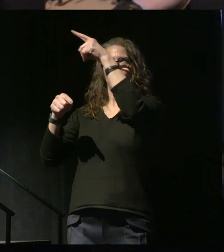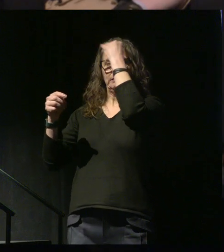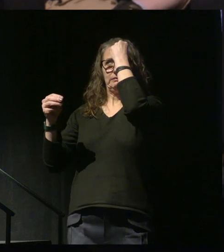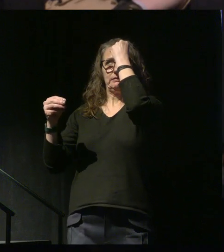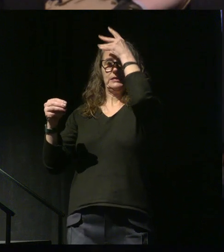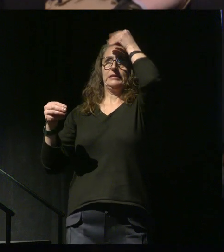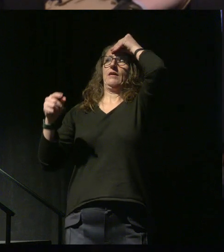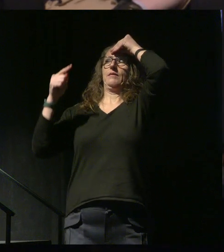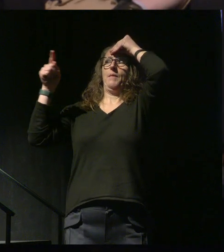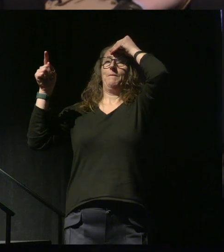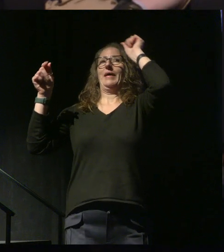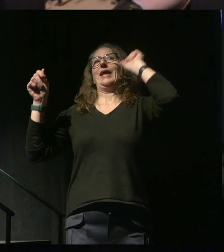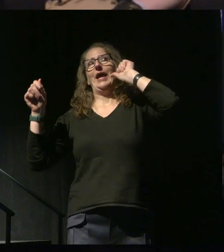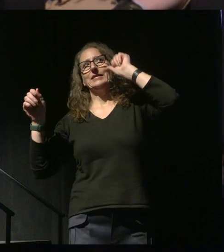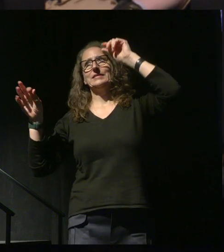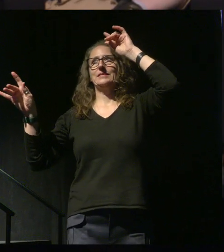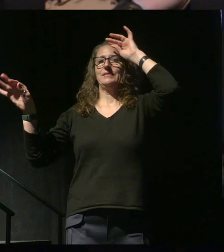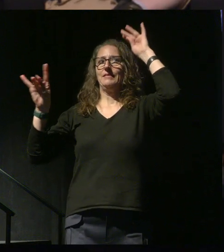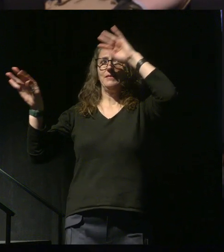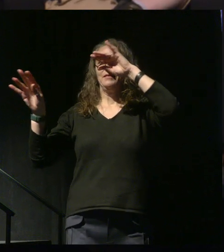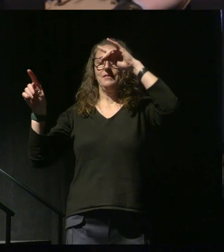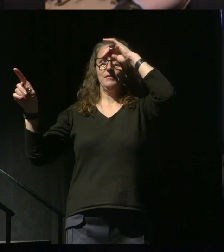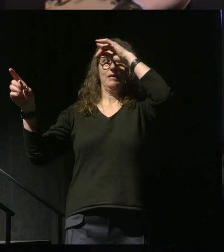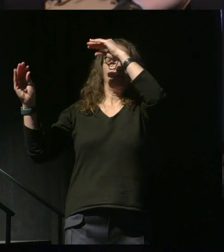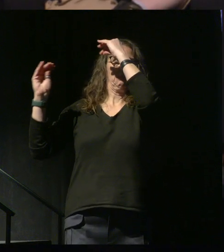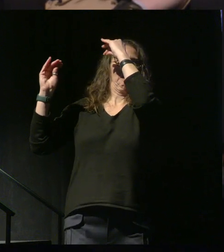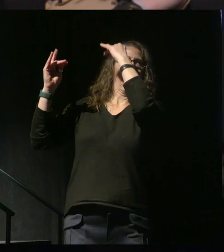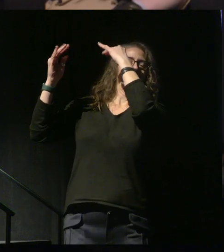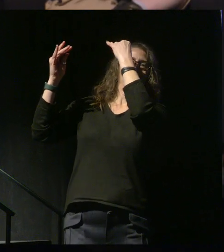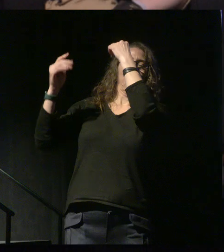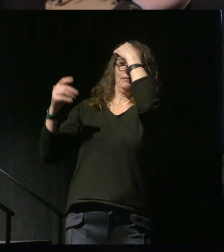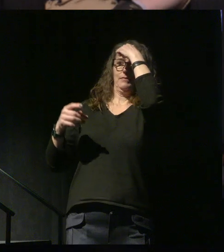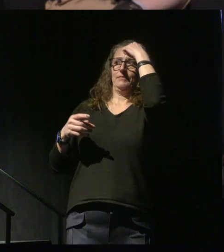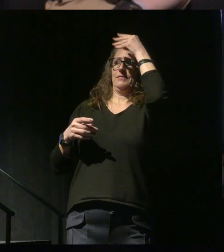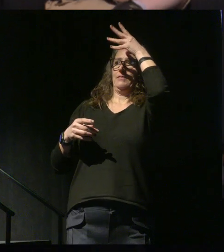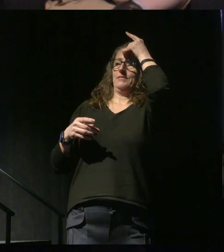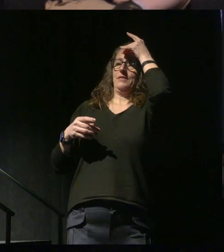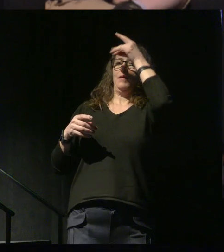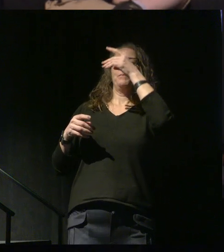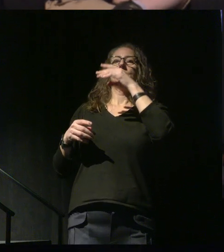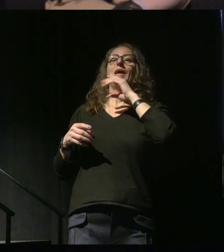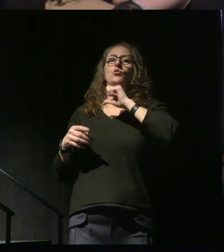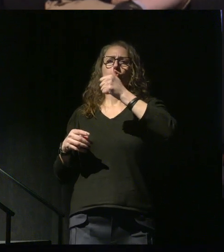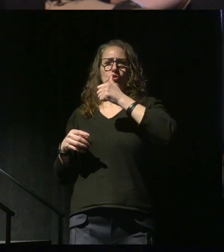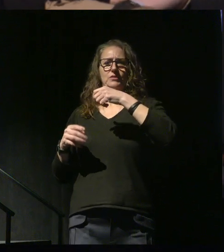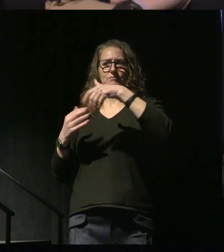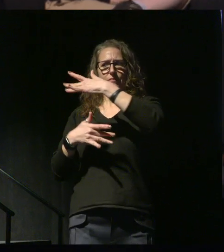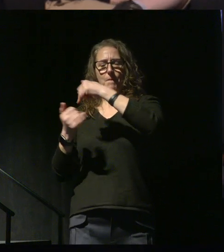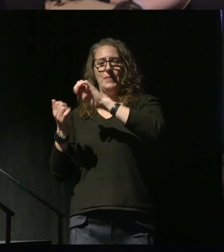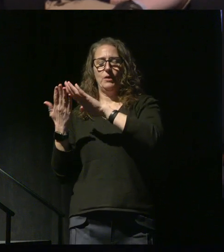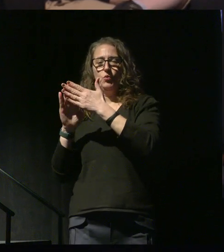And my, you know and just sort of like, you know, like elders in my community who would be very disappointed in me if I turned it in late.